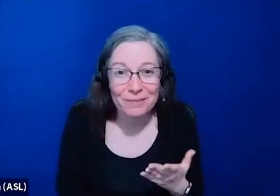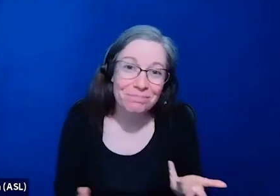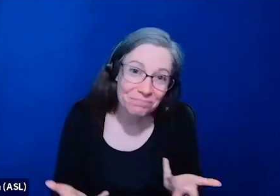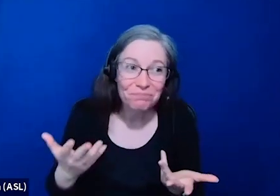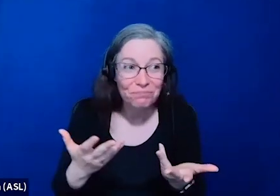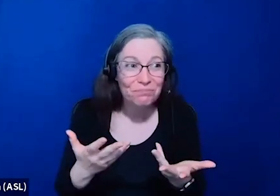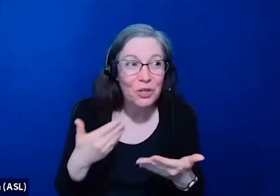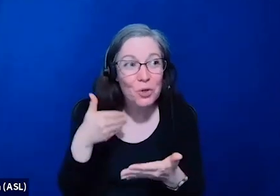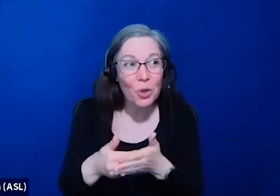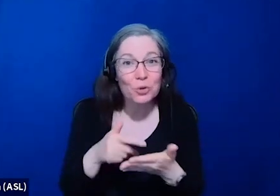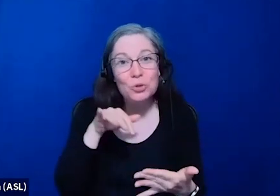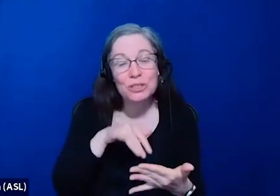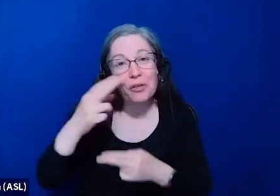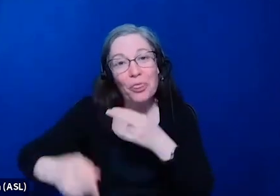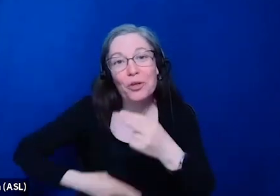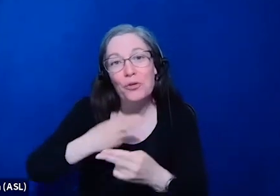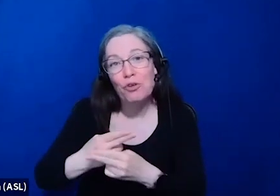as I wanted to do ever since I was very young.